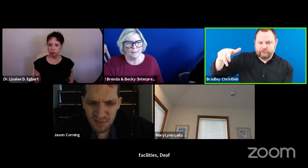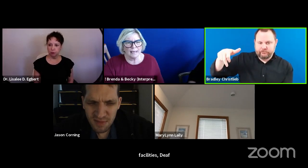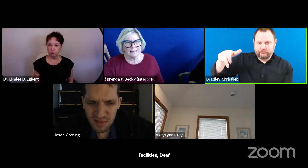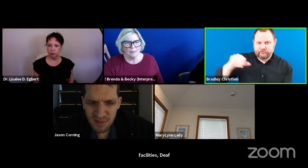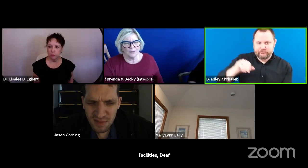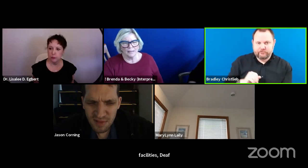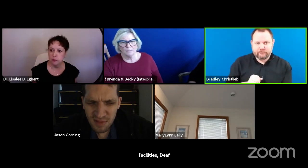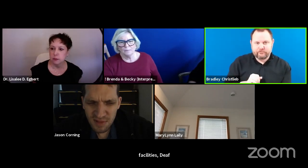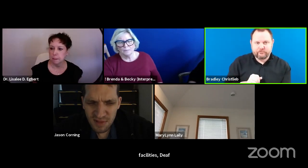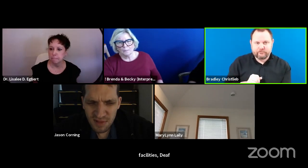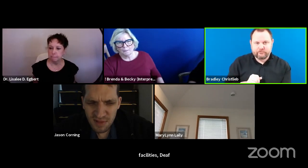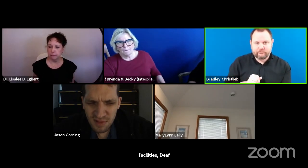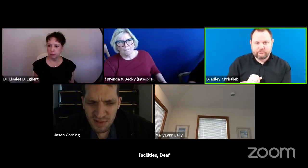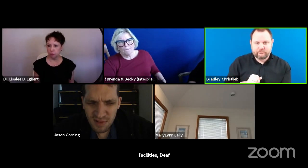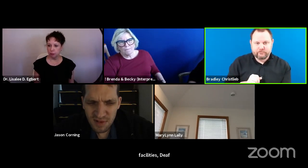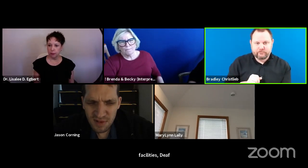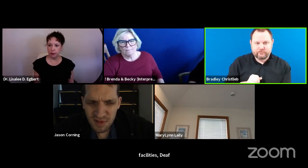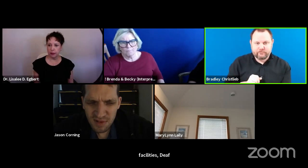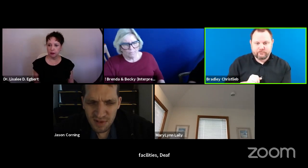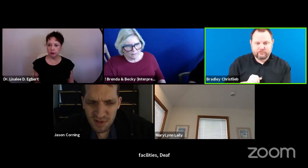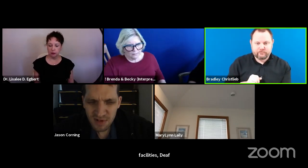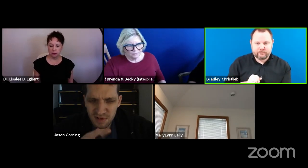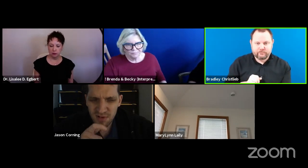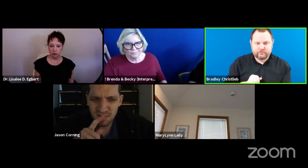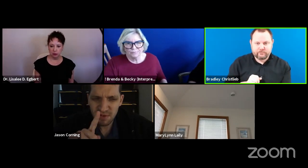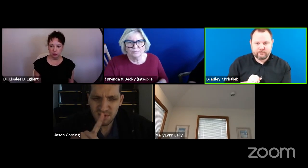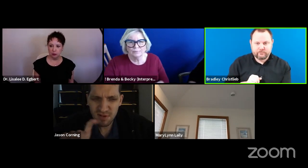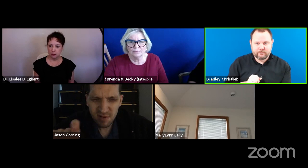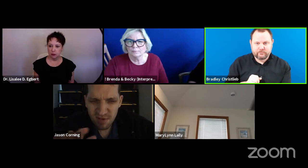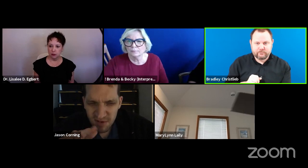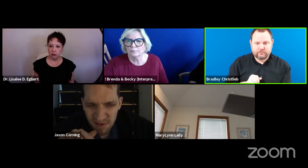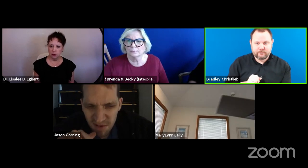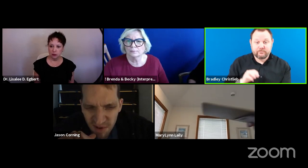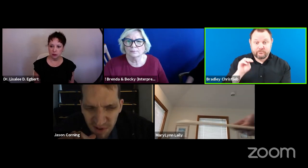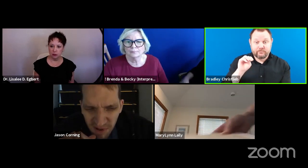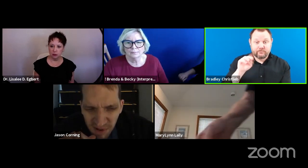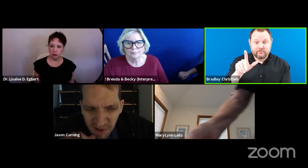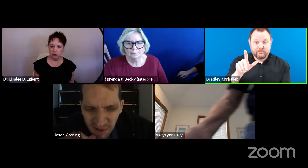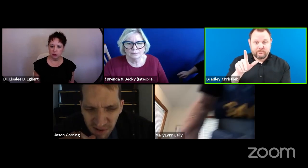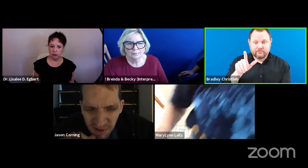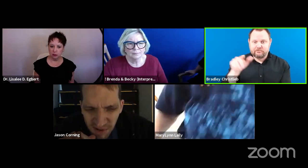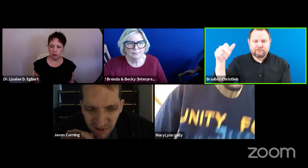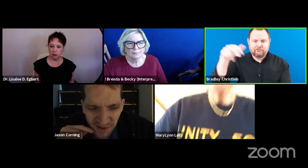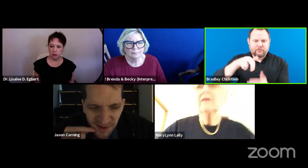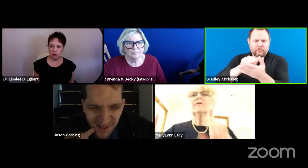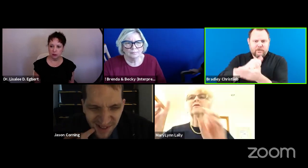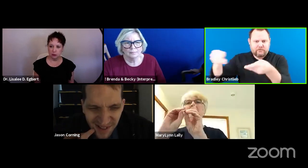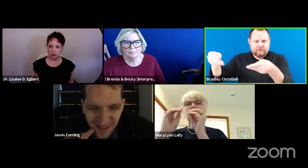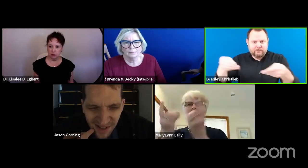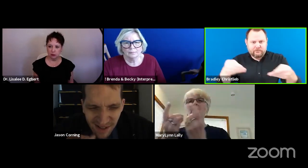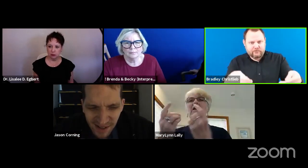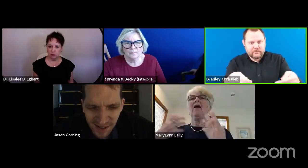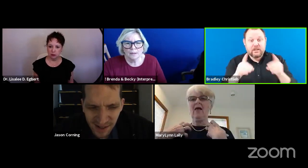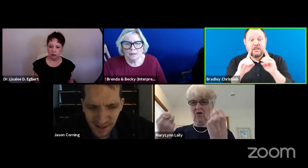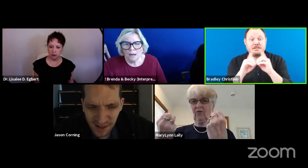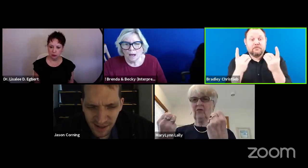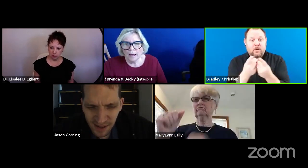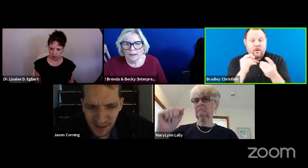Let me get something.